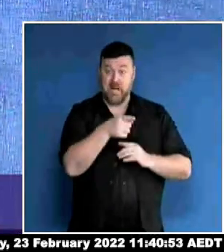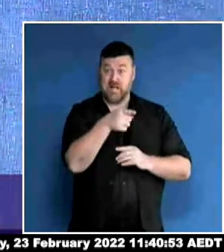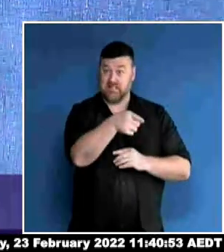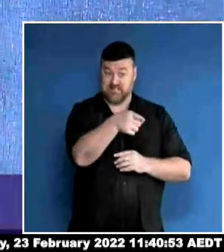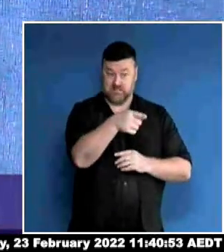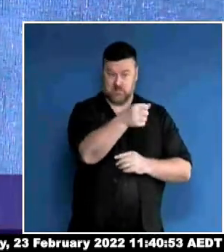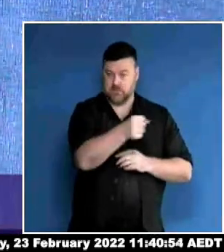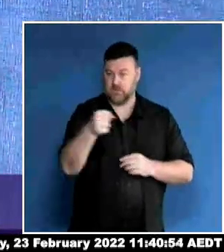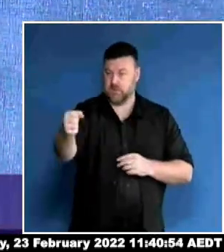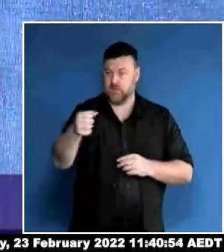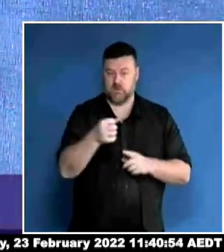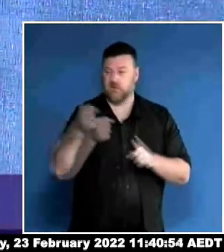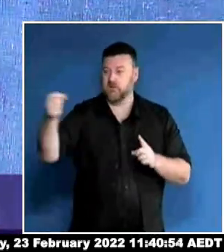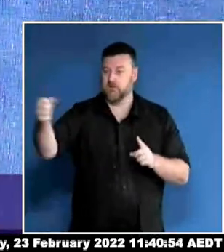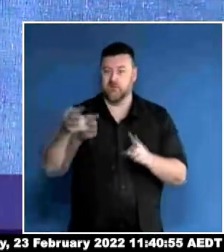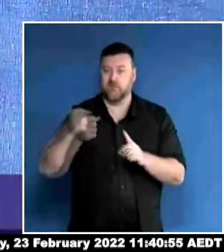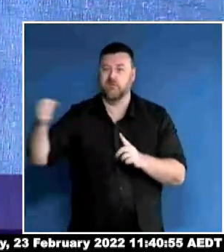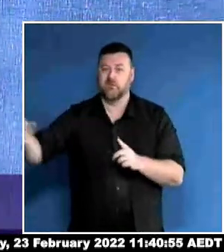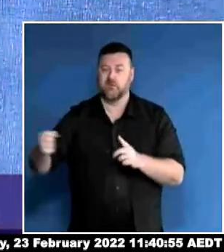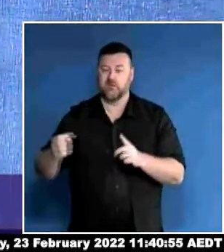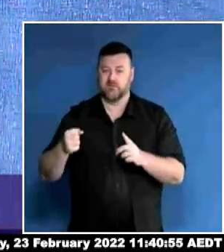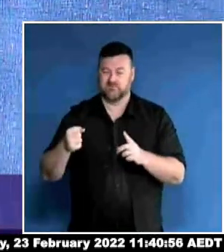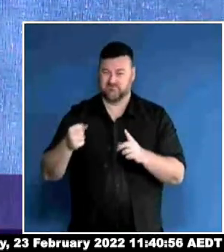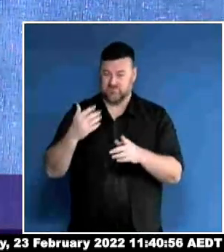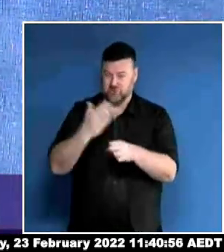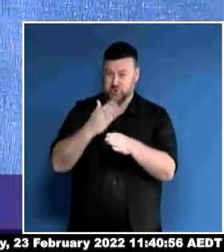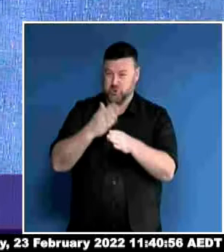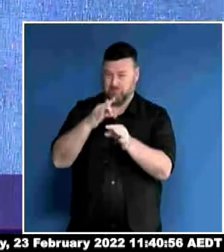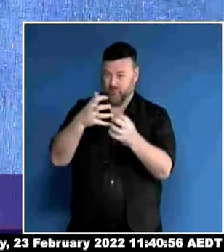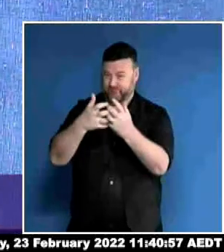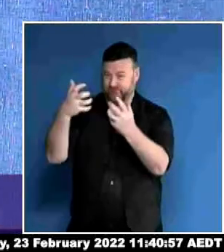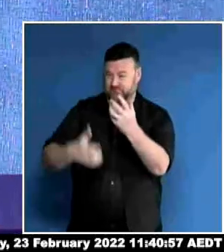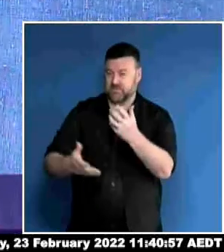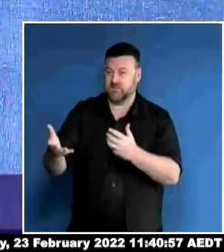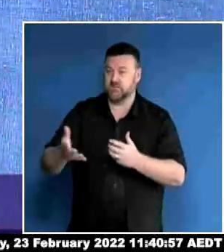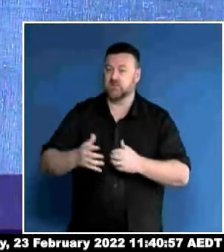Mija, would you share your experience of where your strengths and experience were not